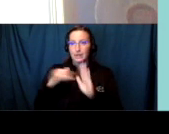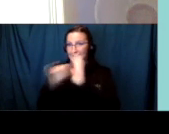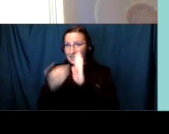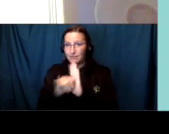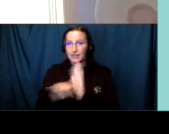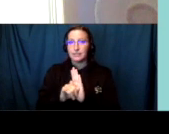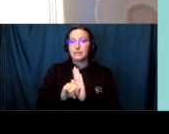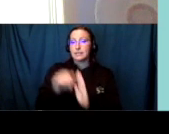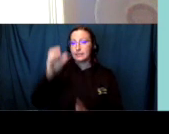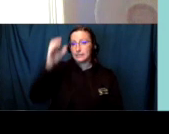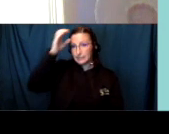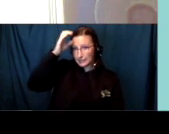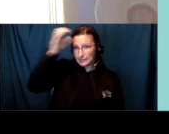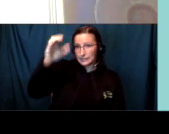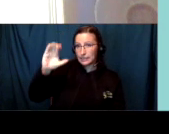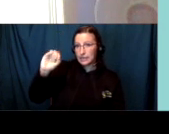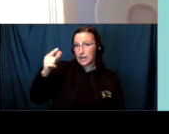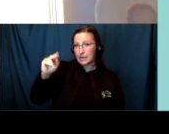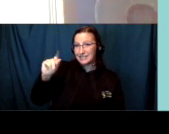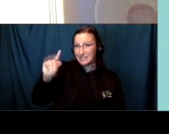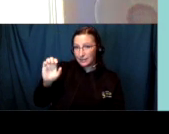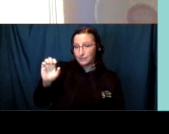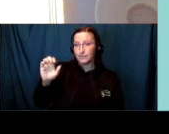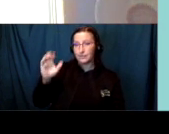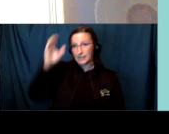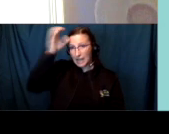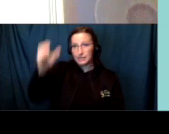concept that you were working on. You can ask who set a phrase that varied